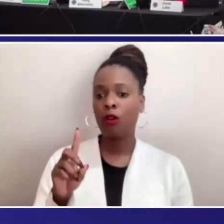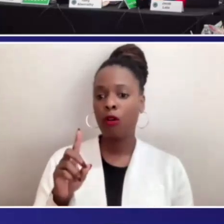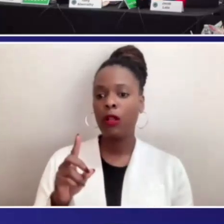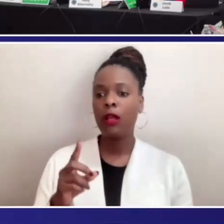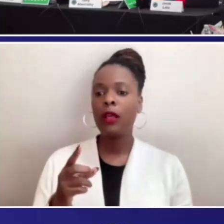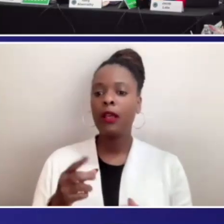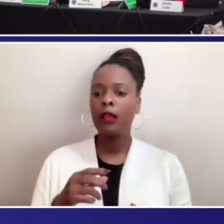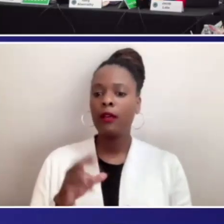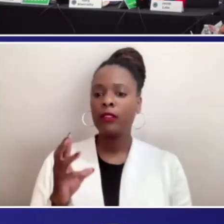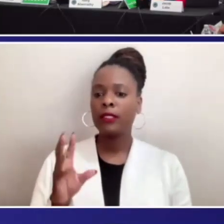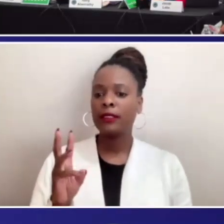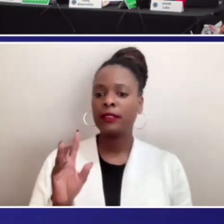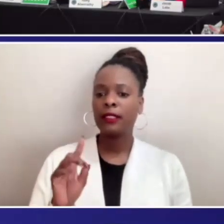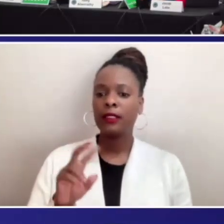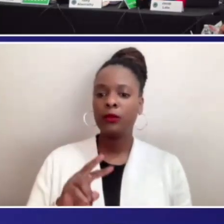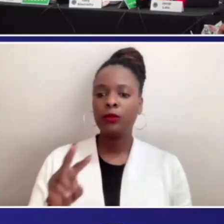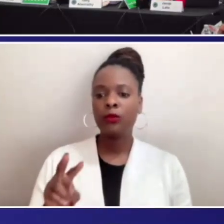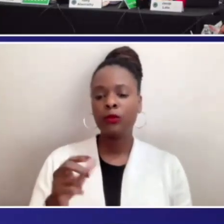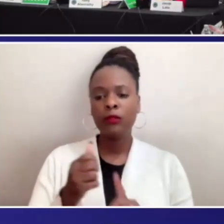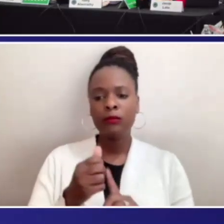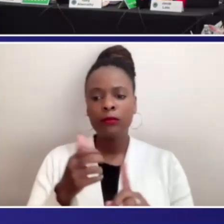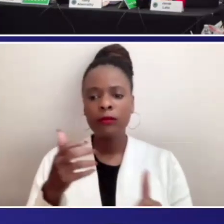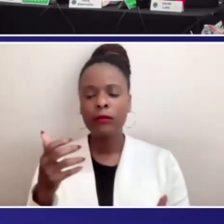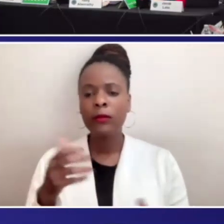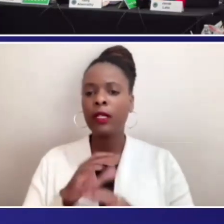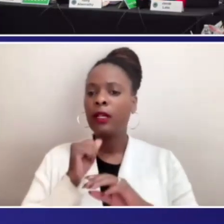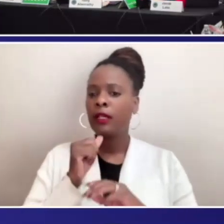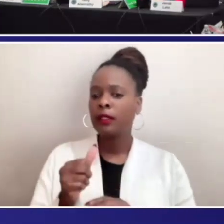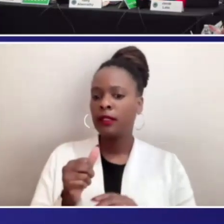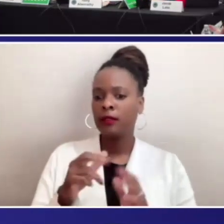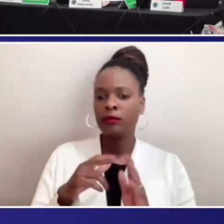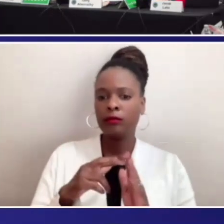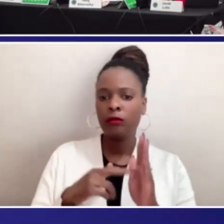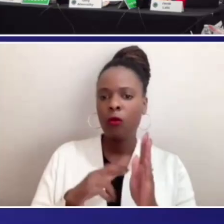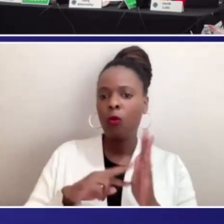enrolled means. As well as account for the leave of absence issue, so. Right. Yeah, no, appreciate it.